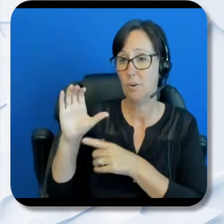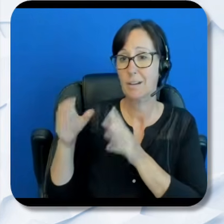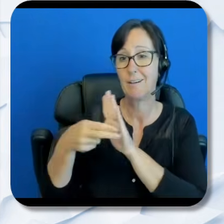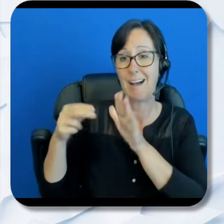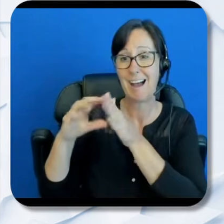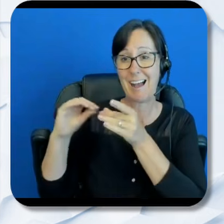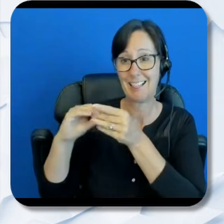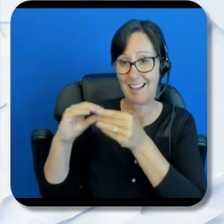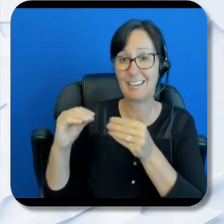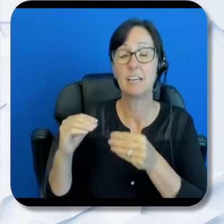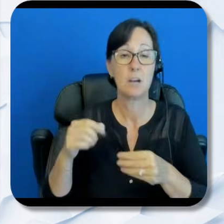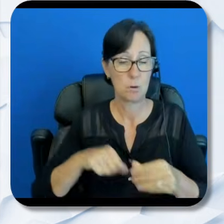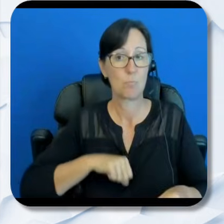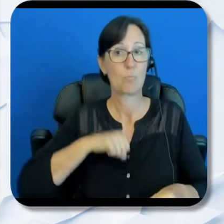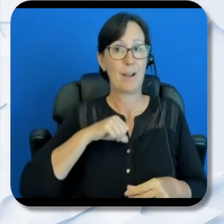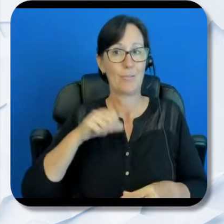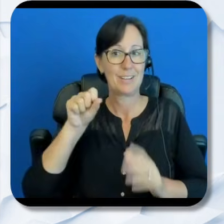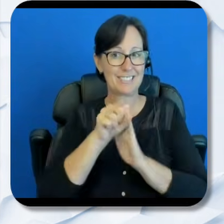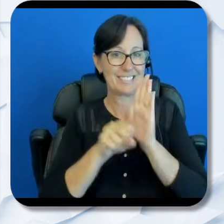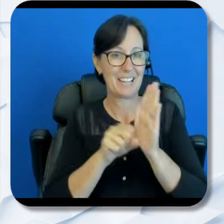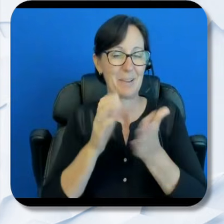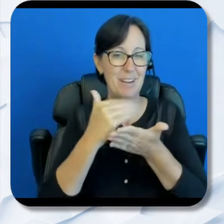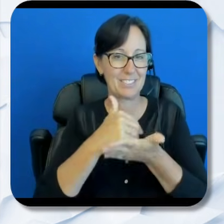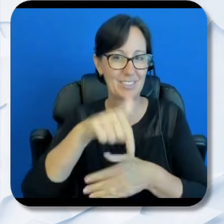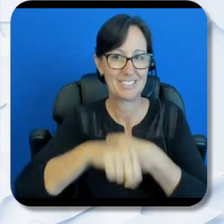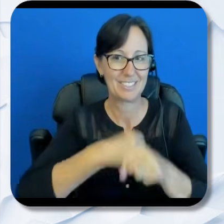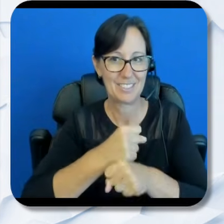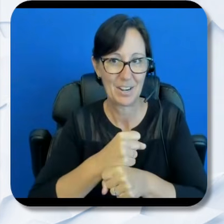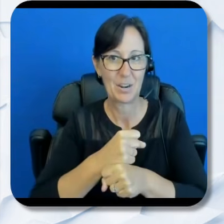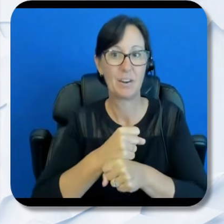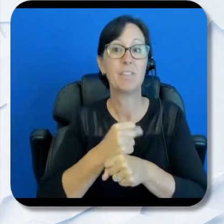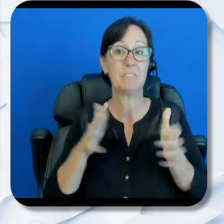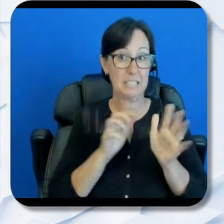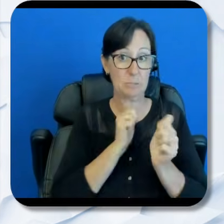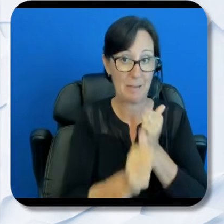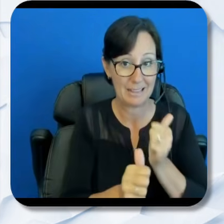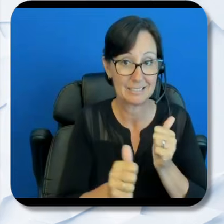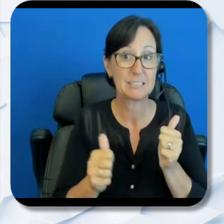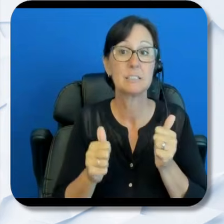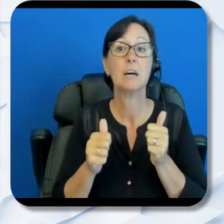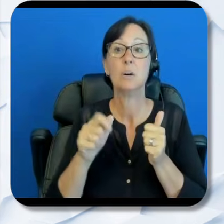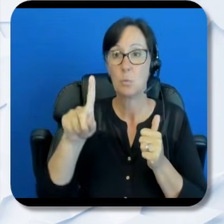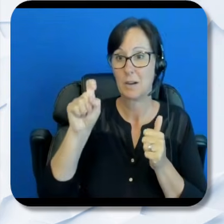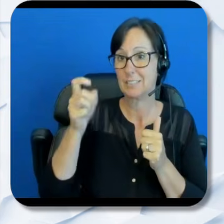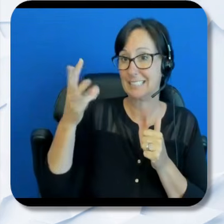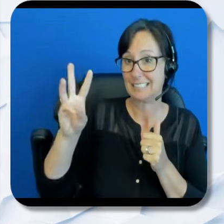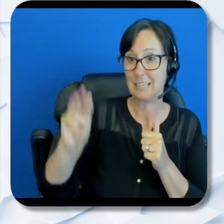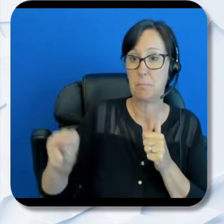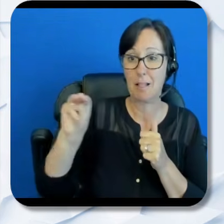we're proud that the state budget this year, that has been passed includes some $116 million